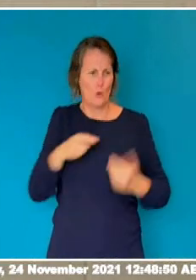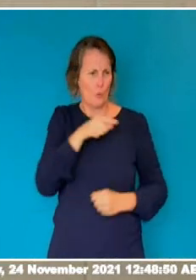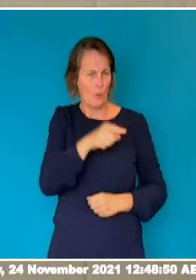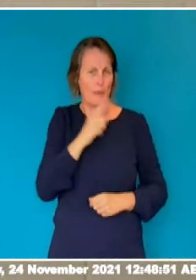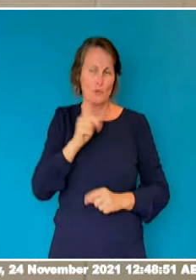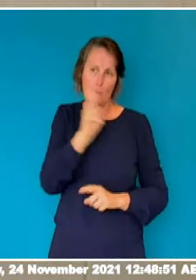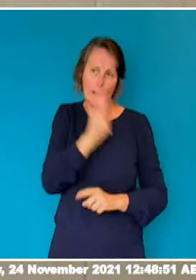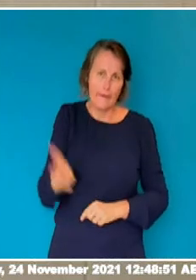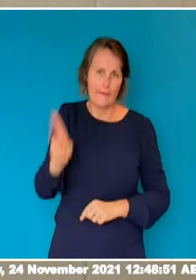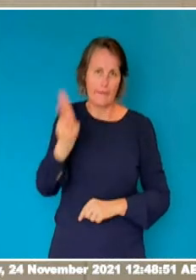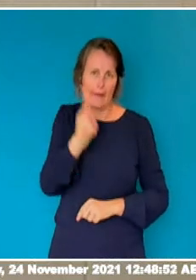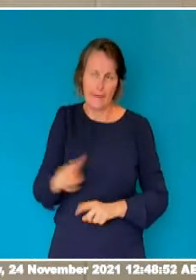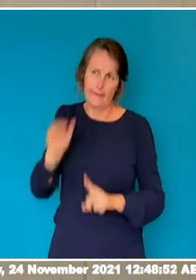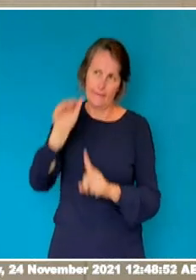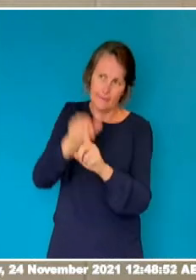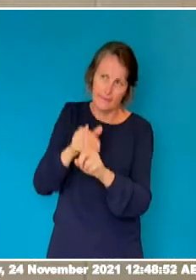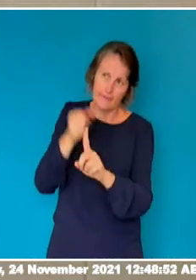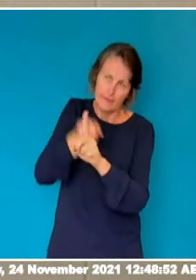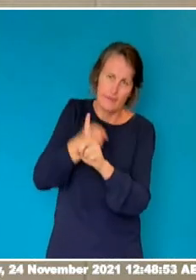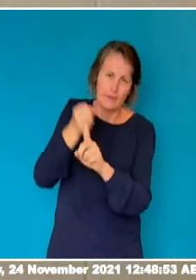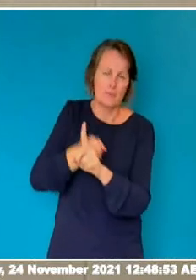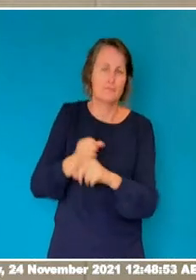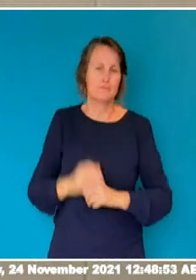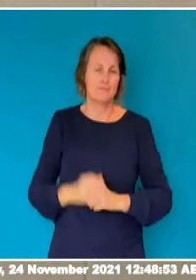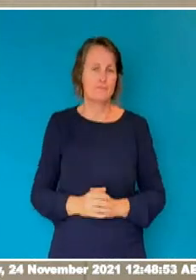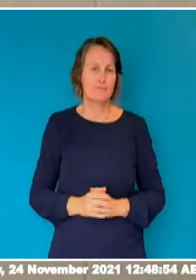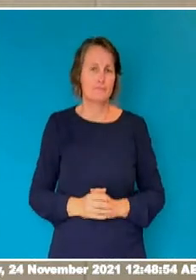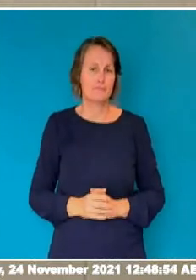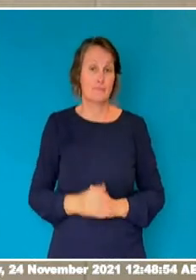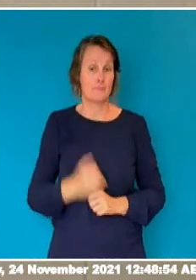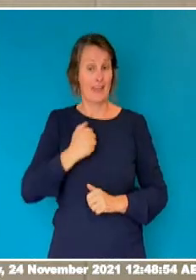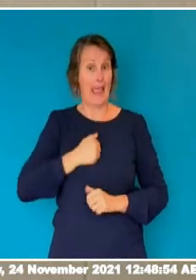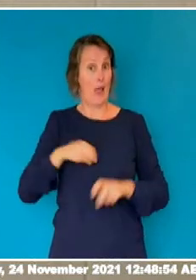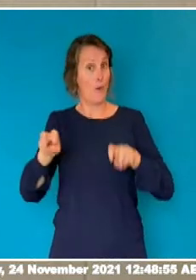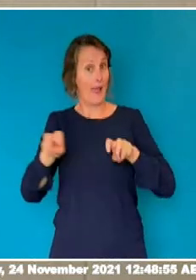We have as part of our action plan, as part of our disability commitment to work with our